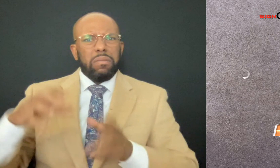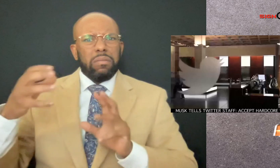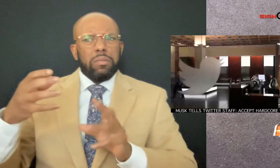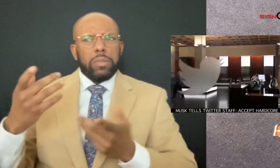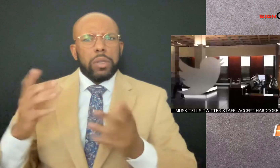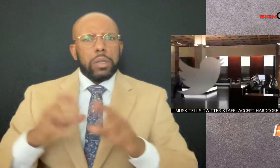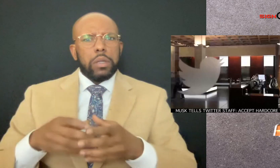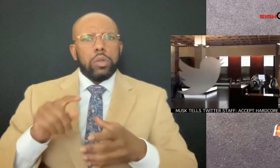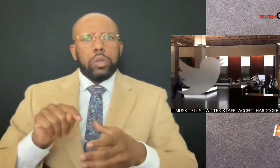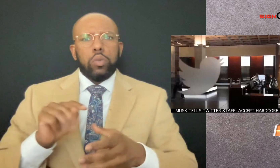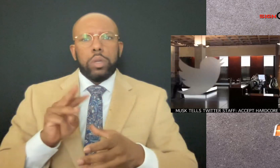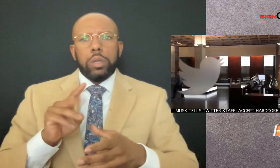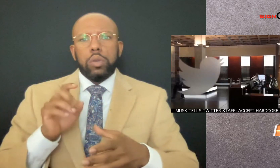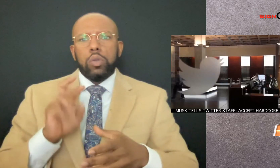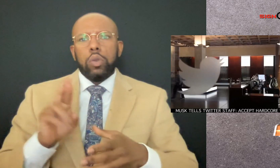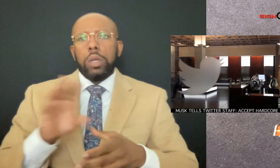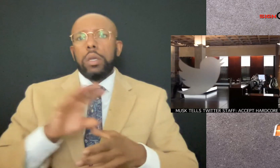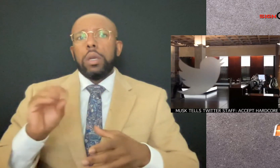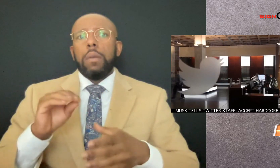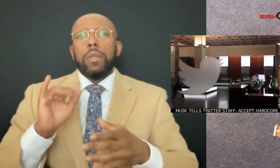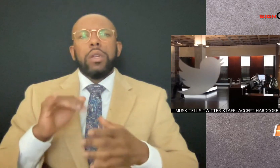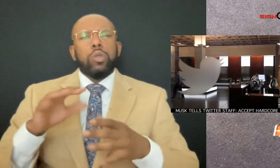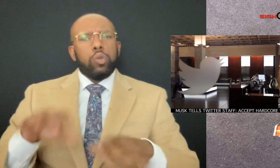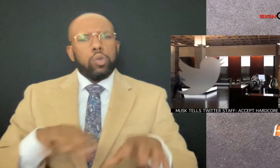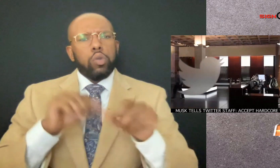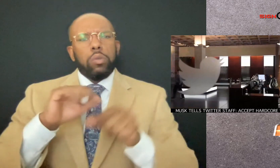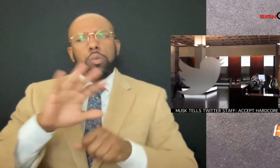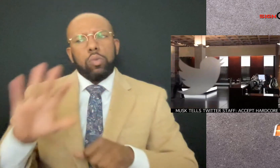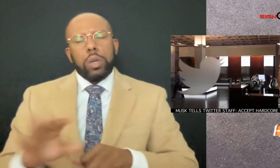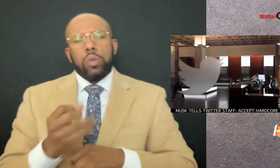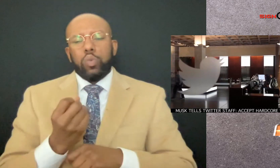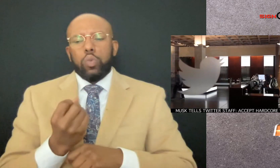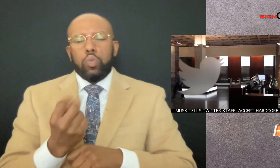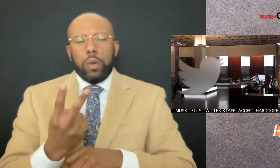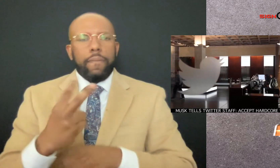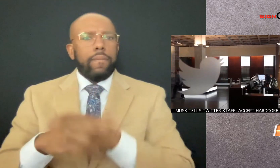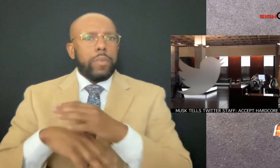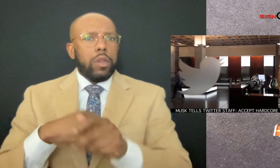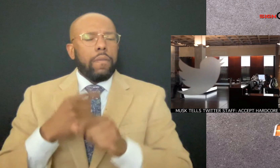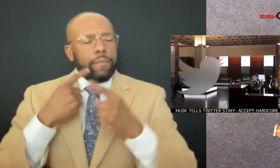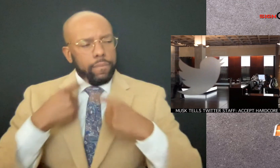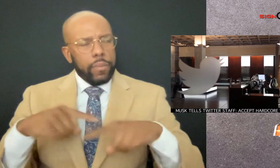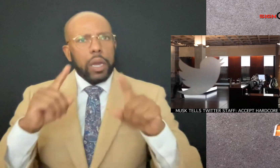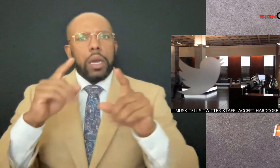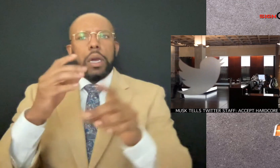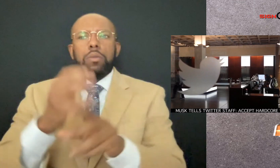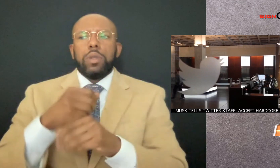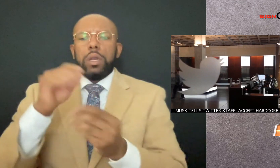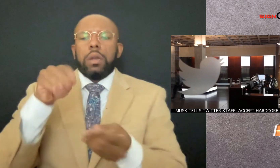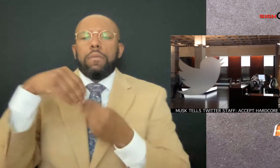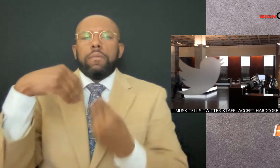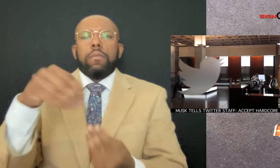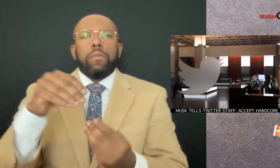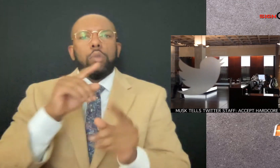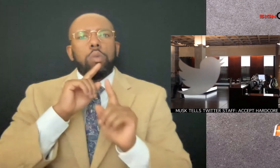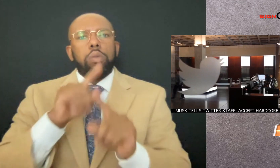Some argue despite the disruptions Twitter. A company that took 12 years to turn an annual profit.